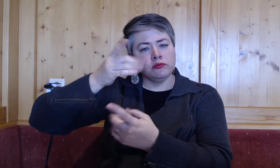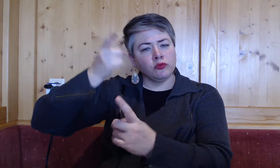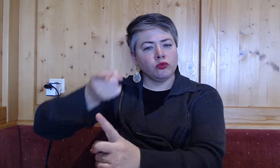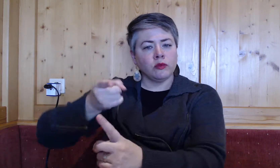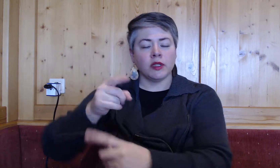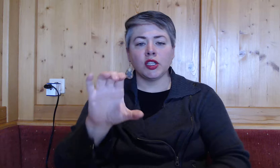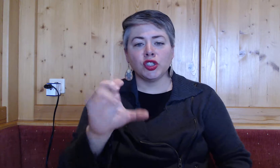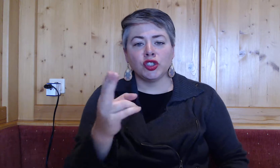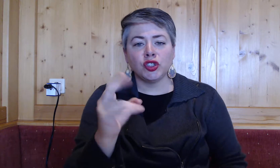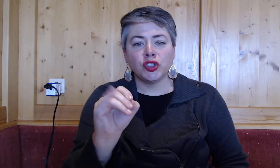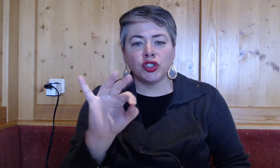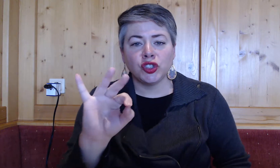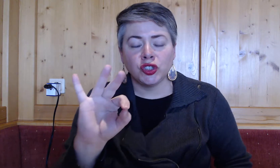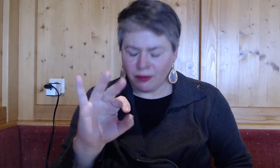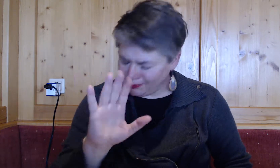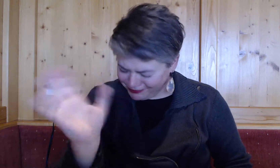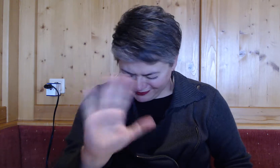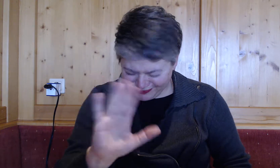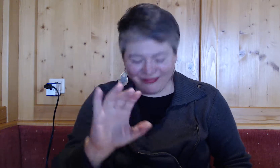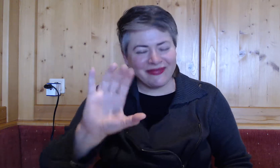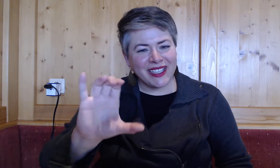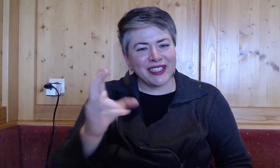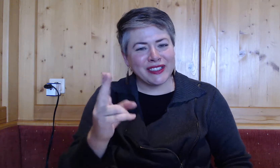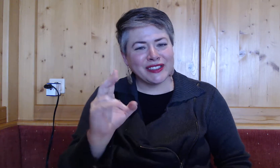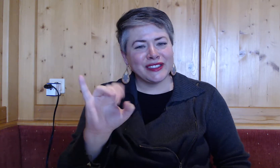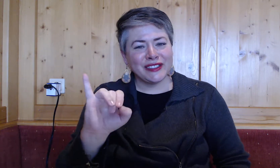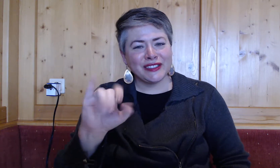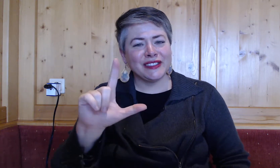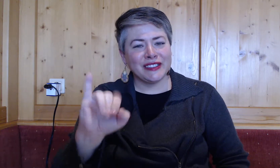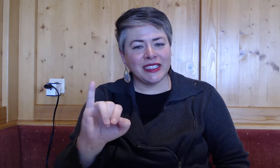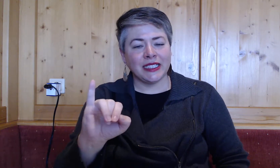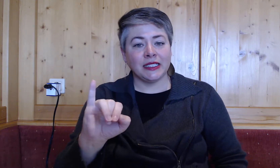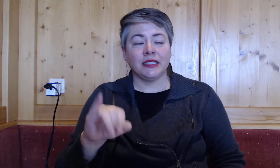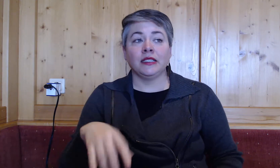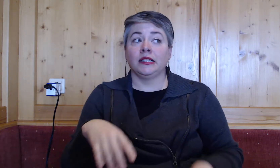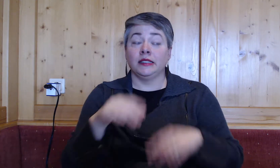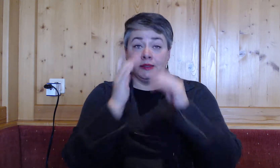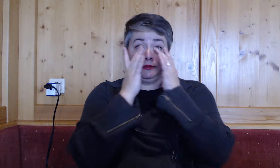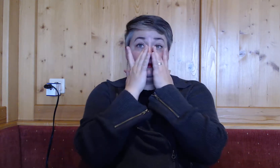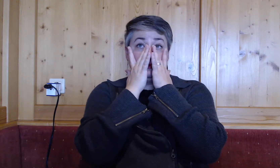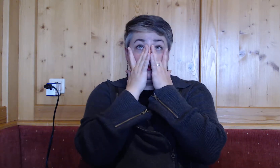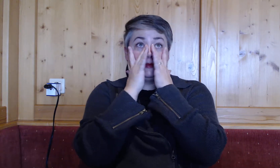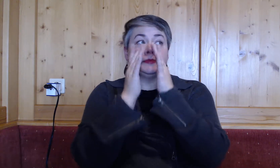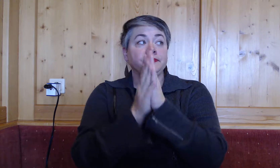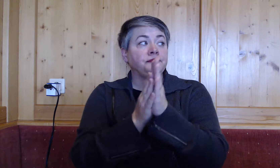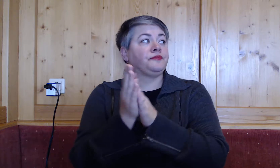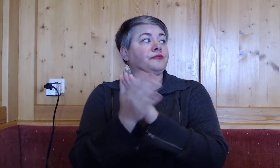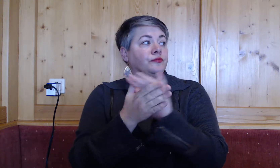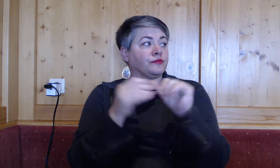I'm making chili.